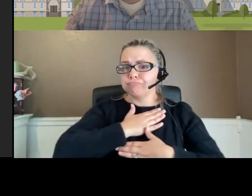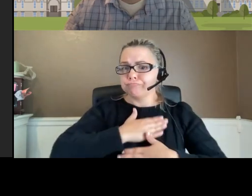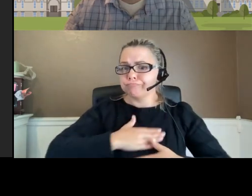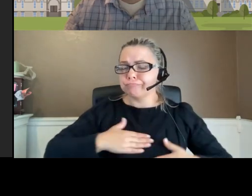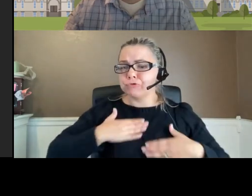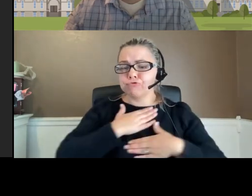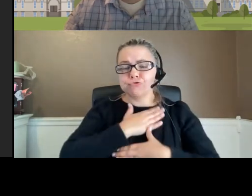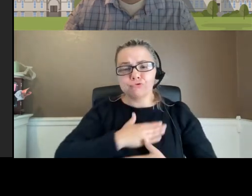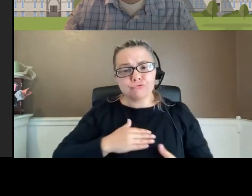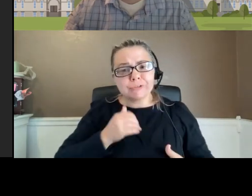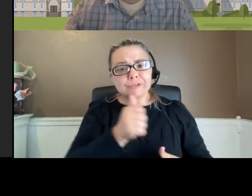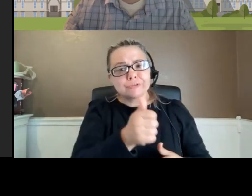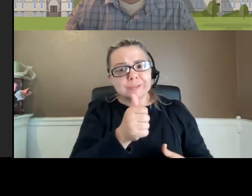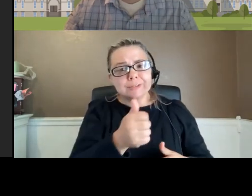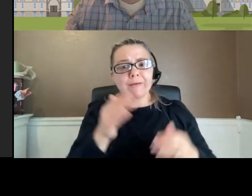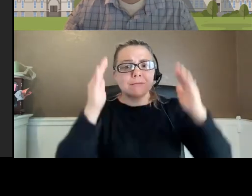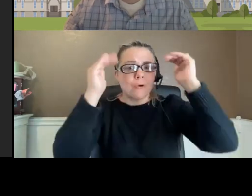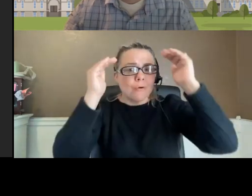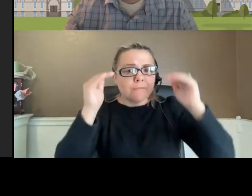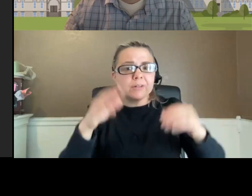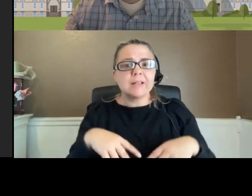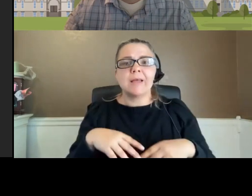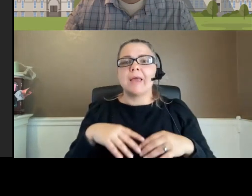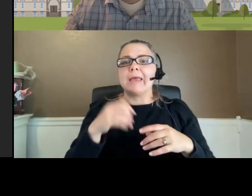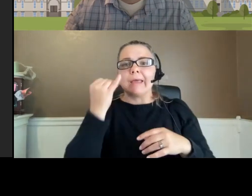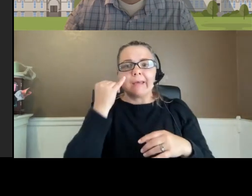be confident that when you want to go back to some of the how-to, they'll be able to find it there.